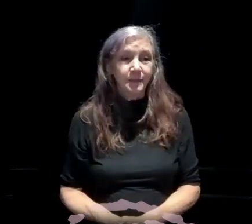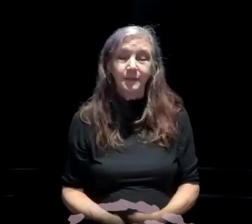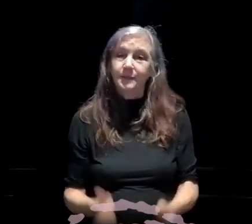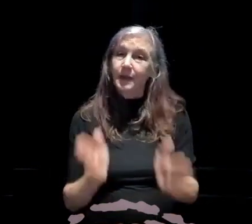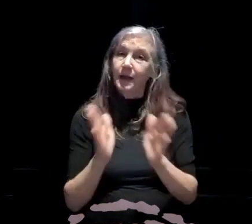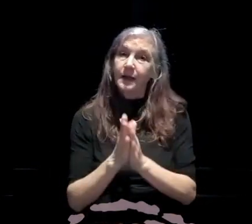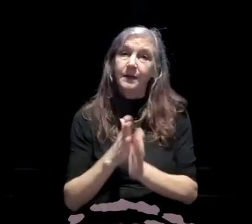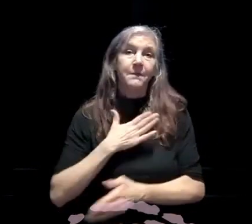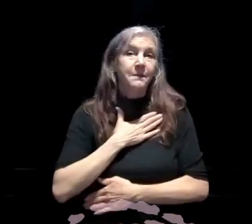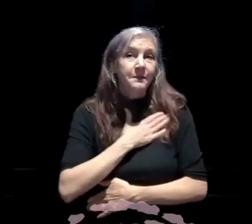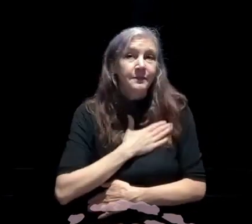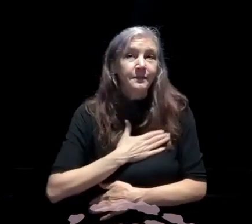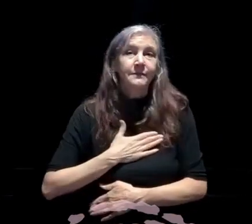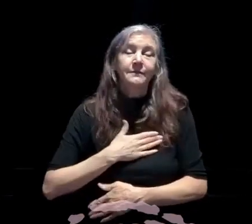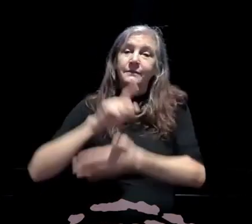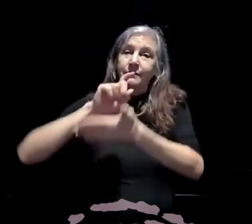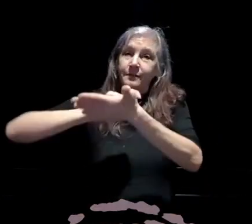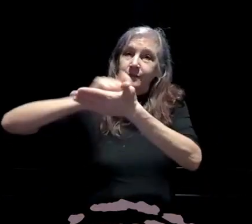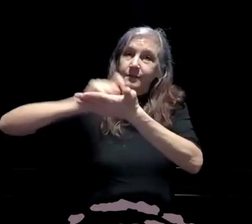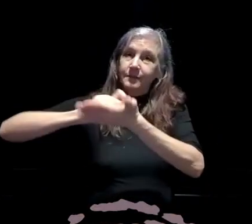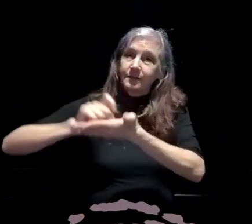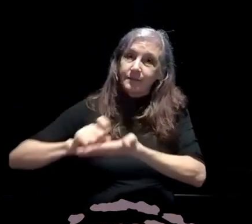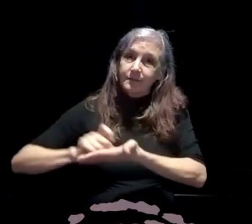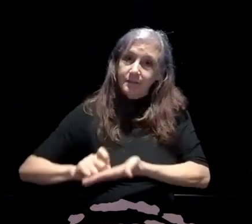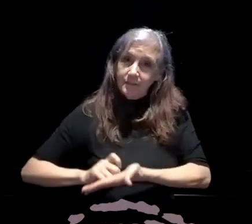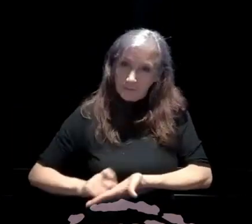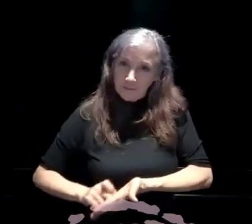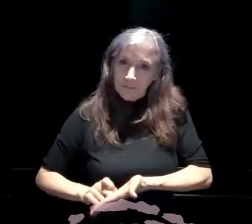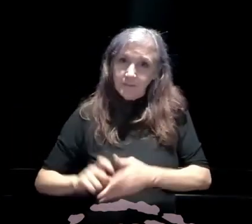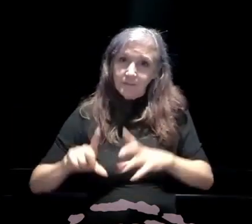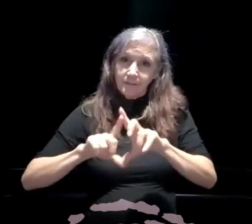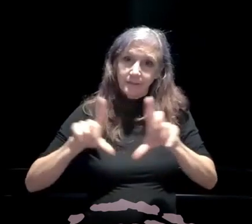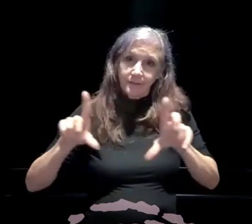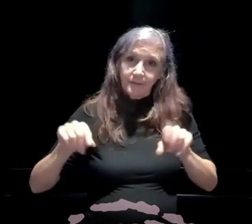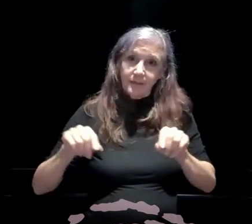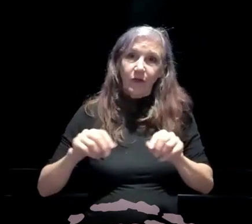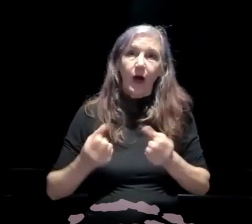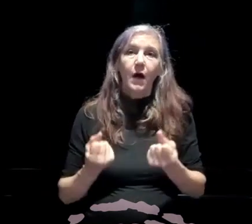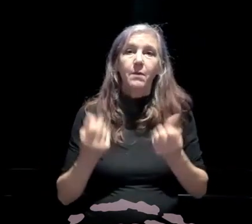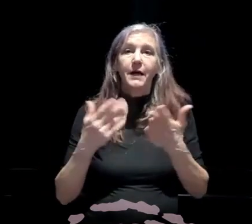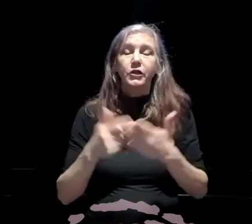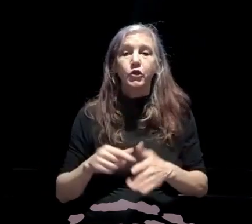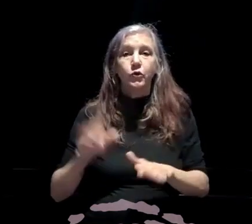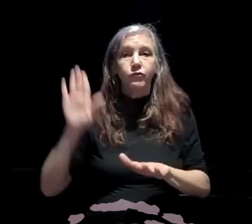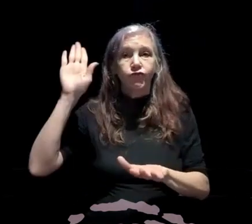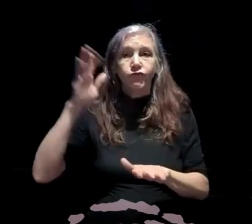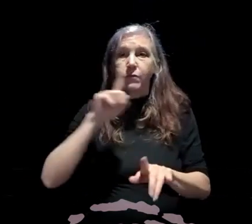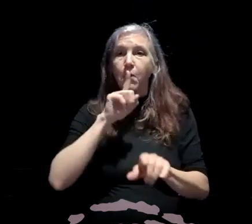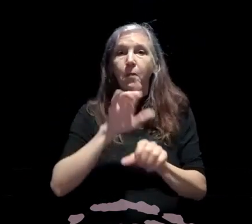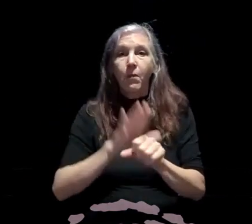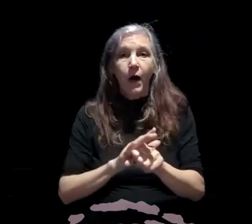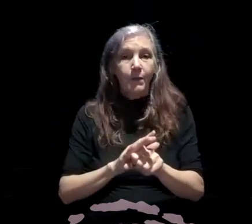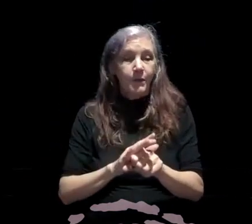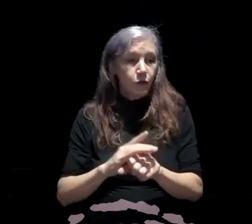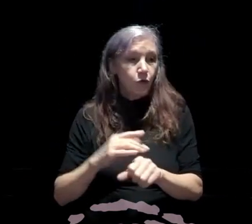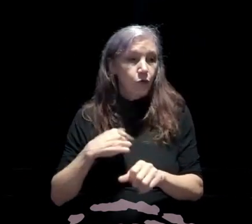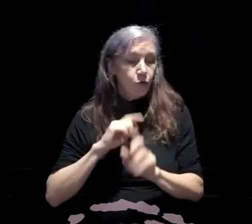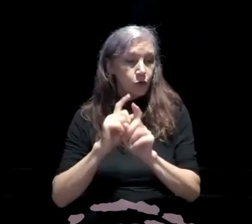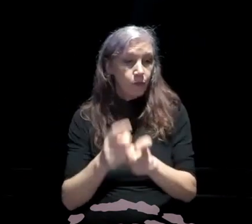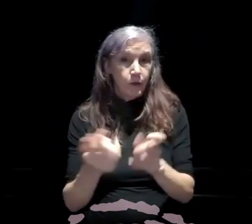Now we just ask that you please take the time to fill out these remits with the amount that you pledged to contribute here tonight.